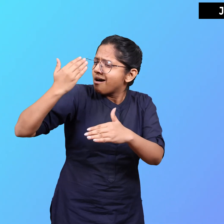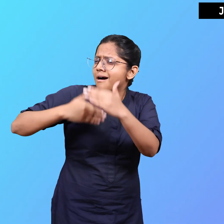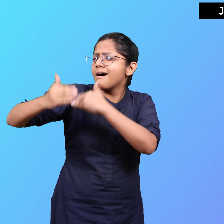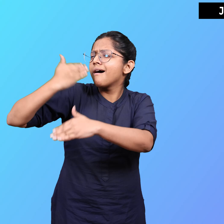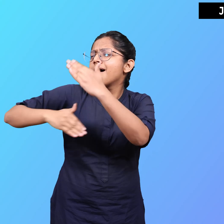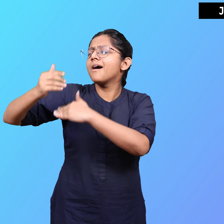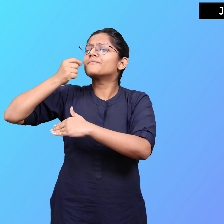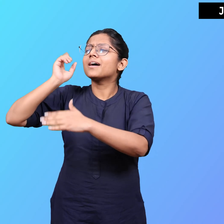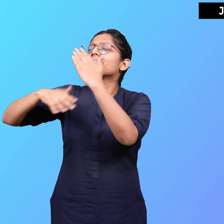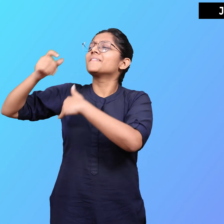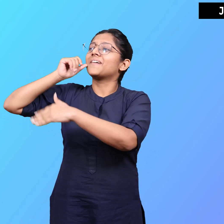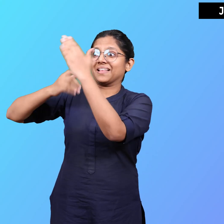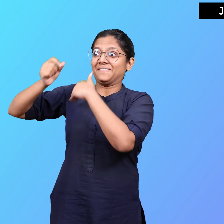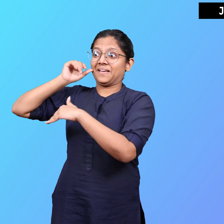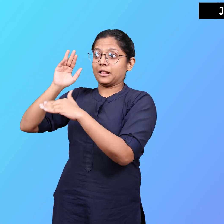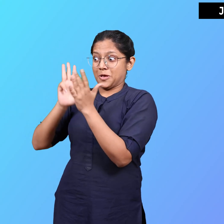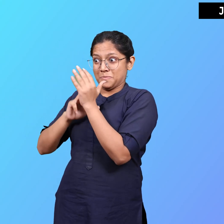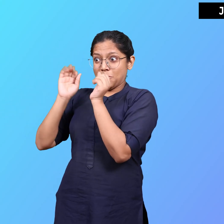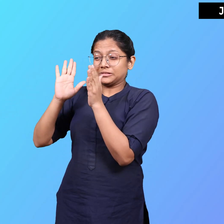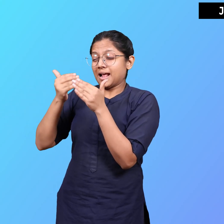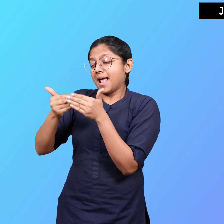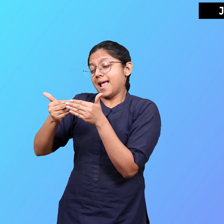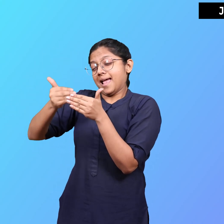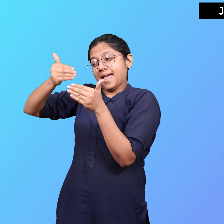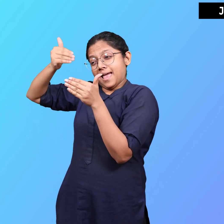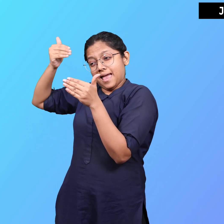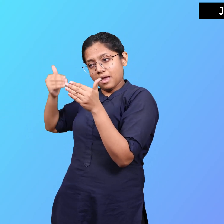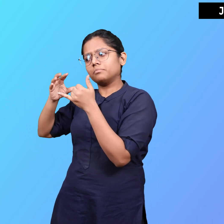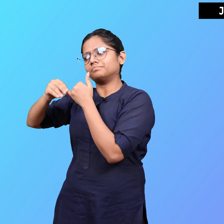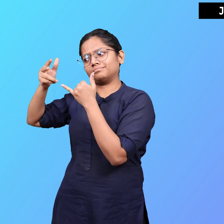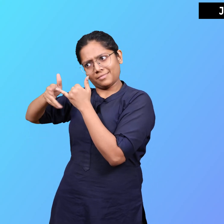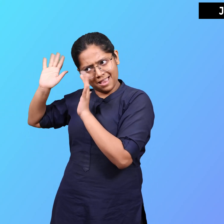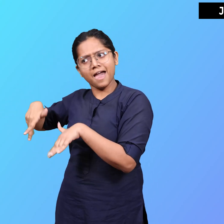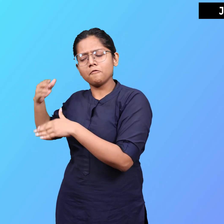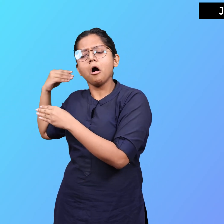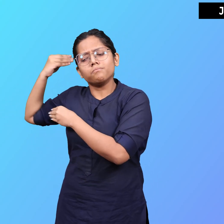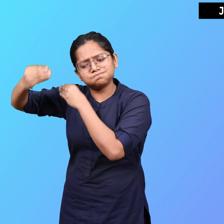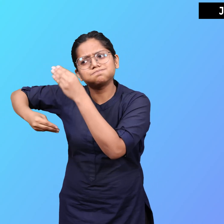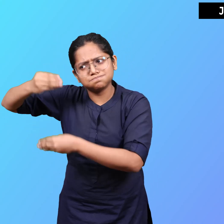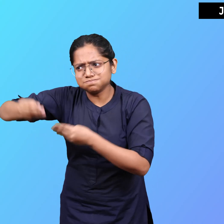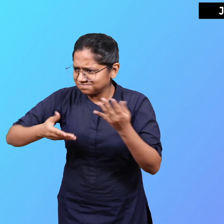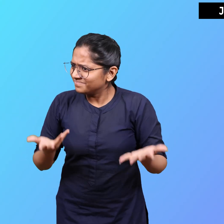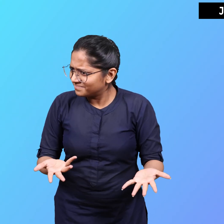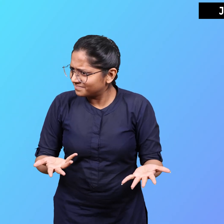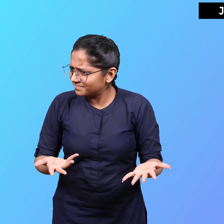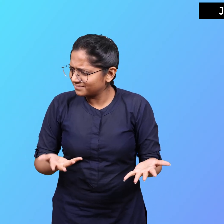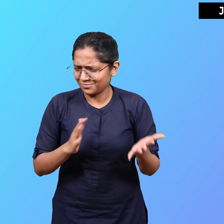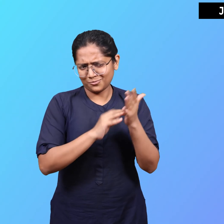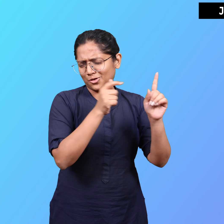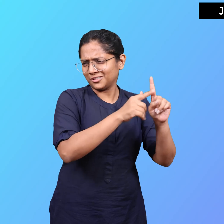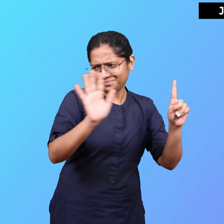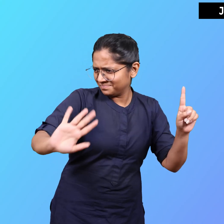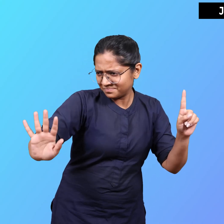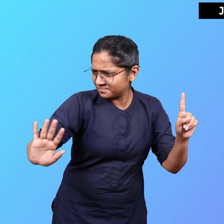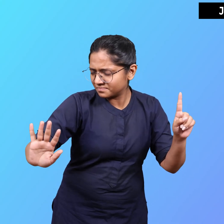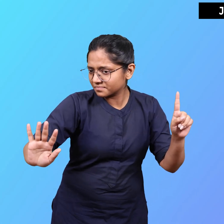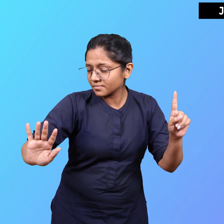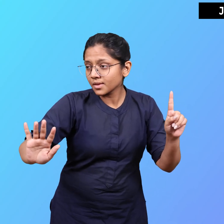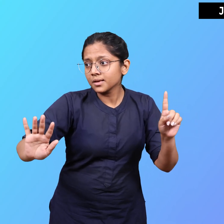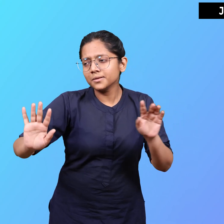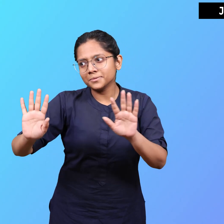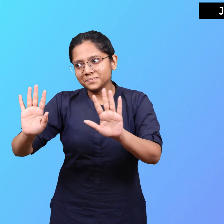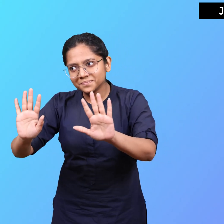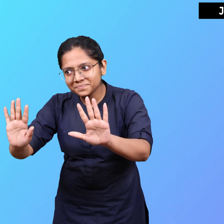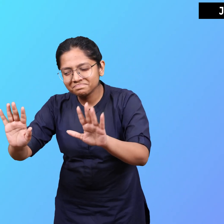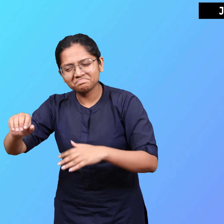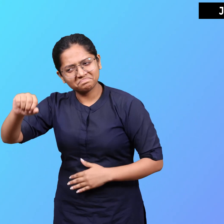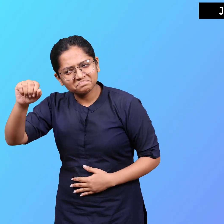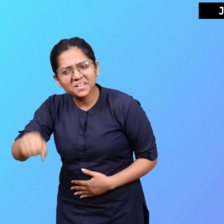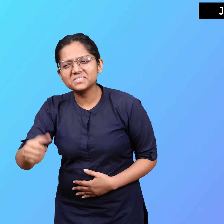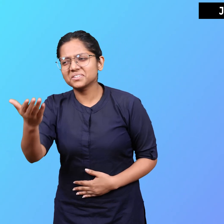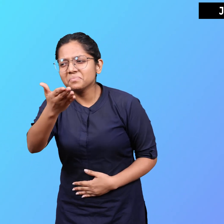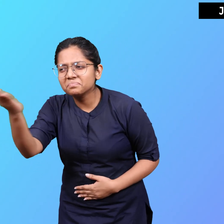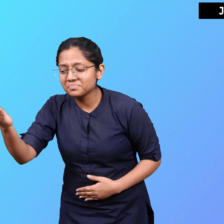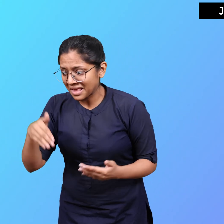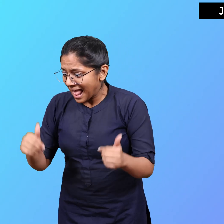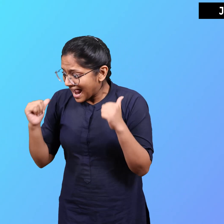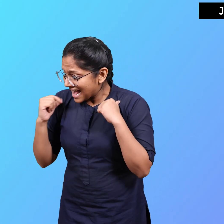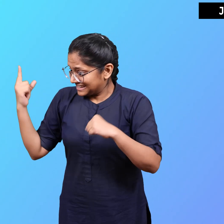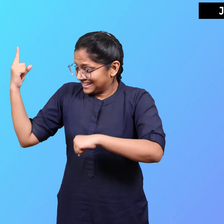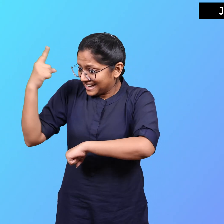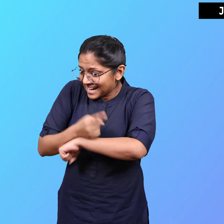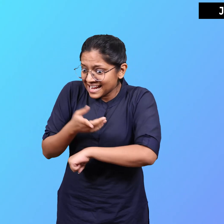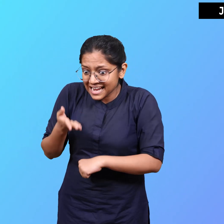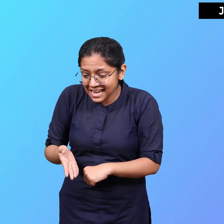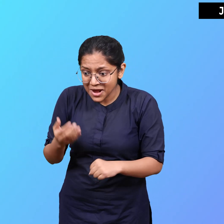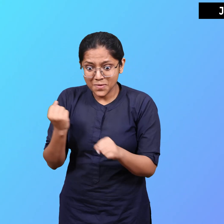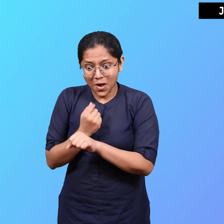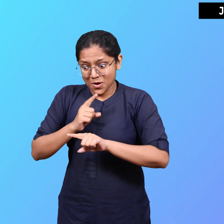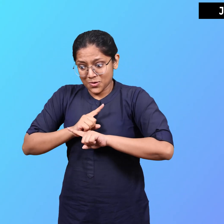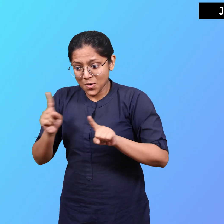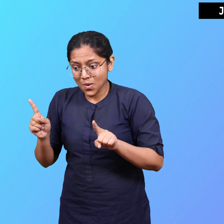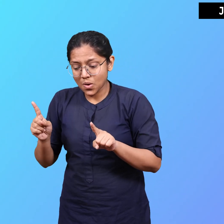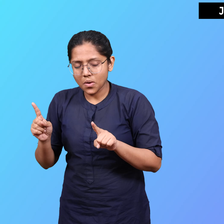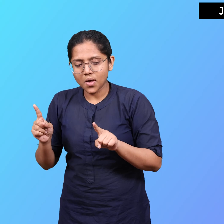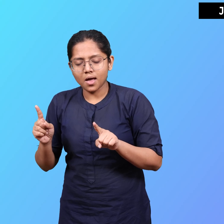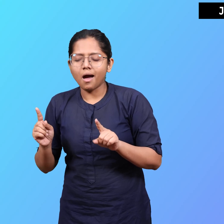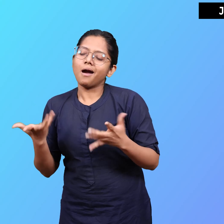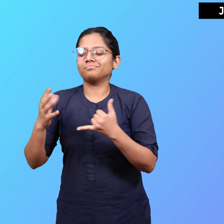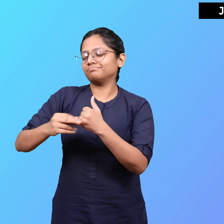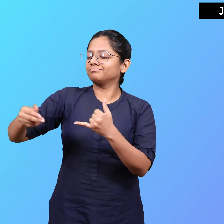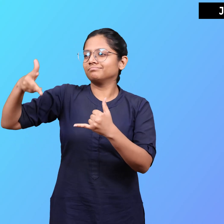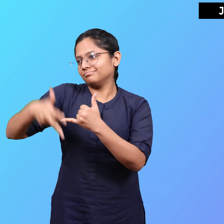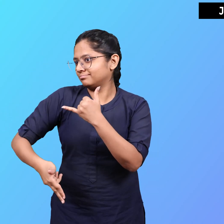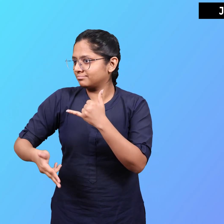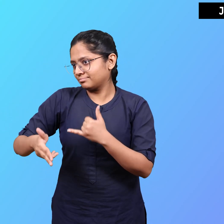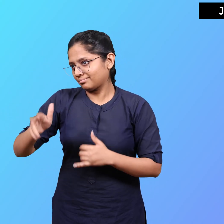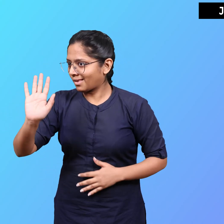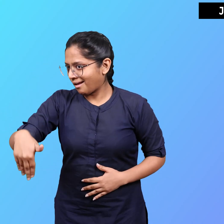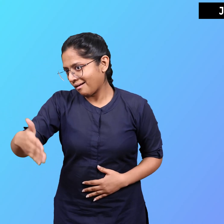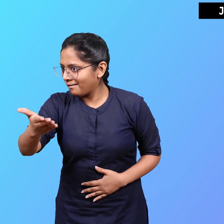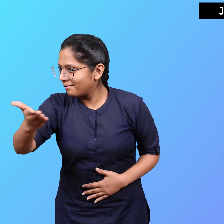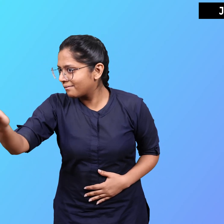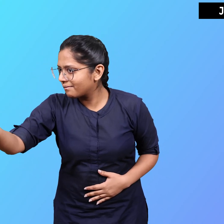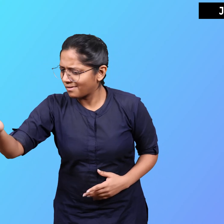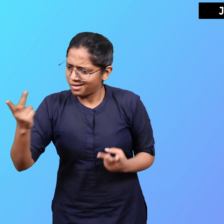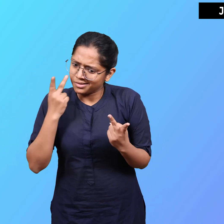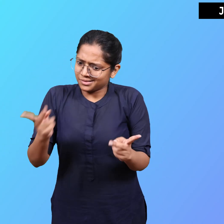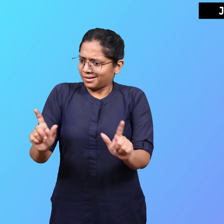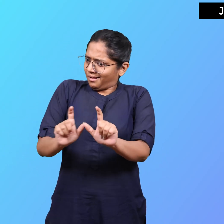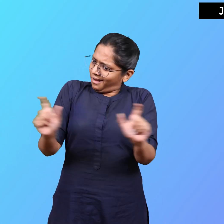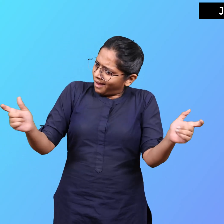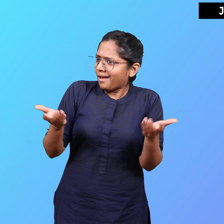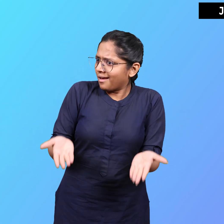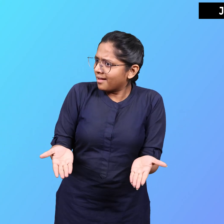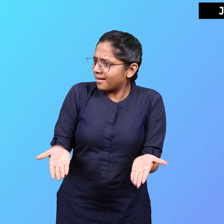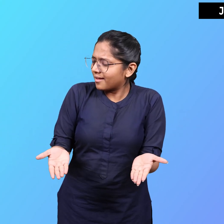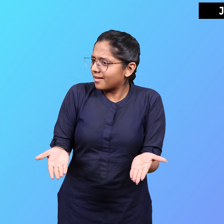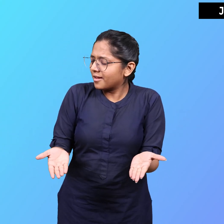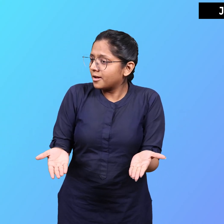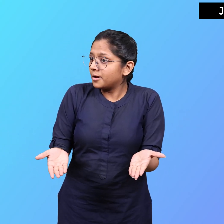It came from our ancestors who lived before Moses.) Yes, you often circumcise baby boys on a Sabbath day.